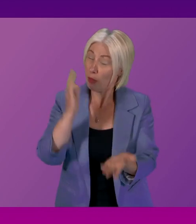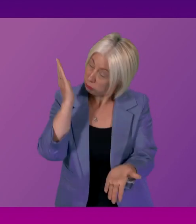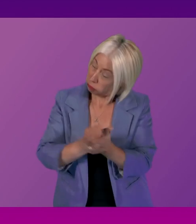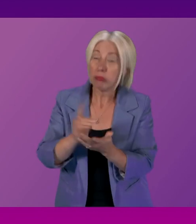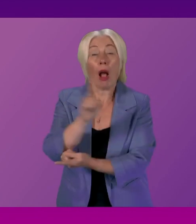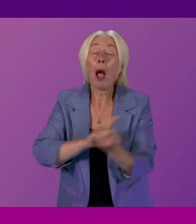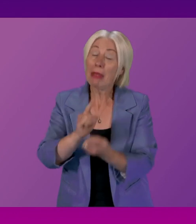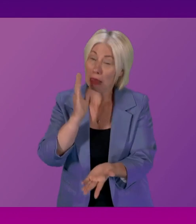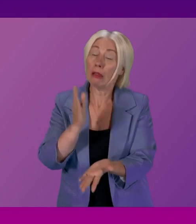to meet urgently with me?